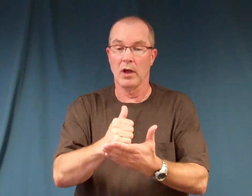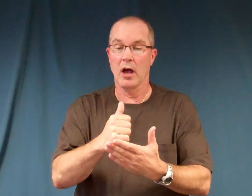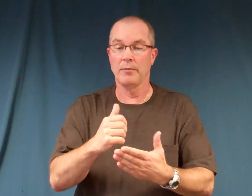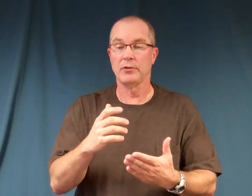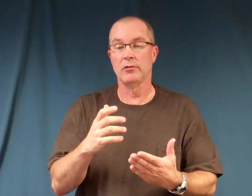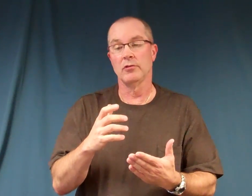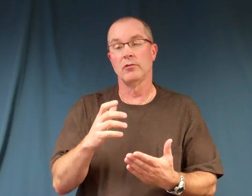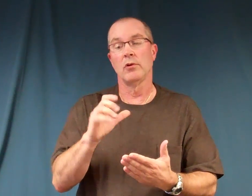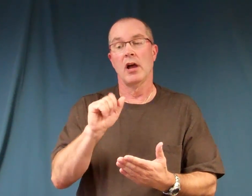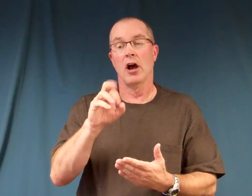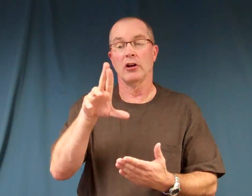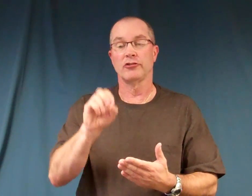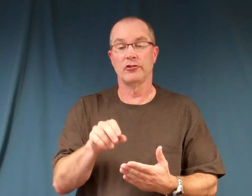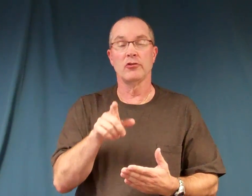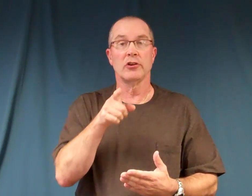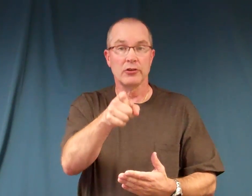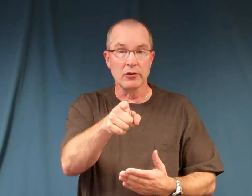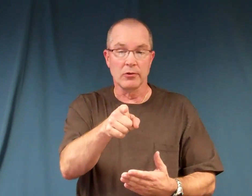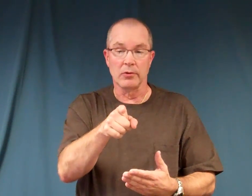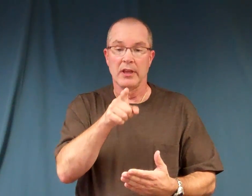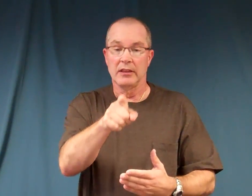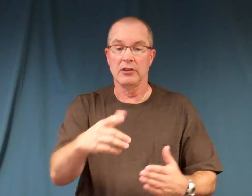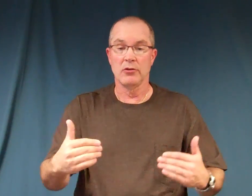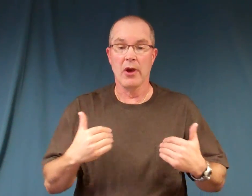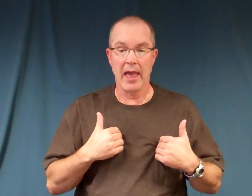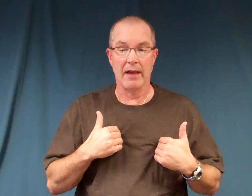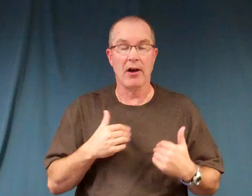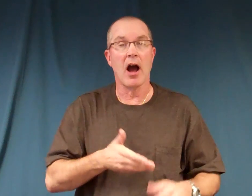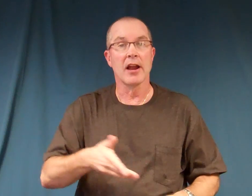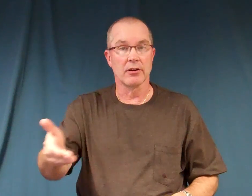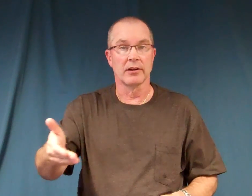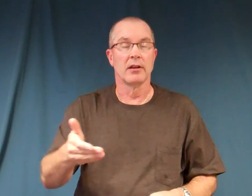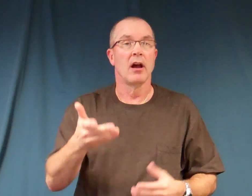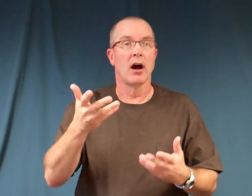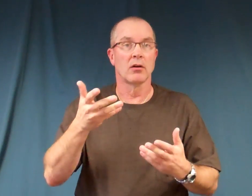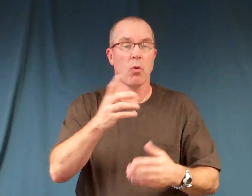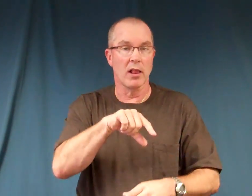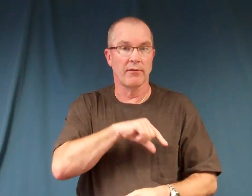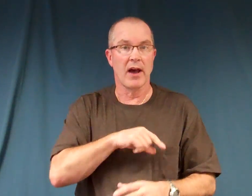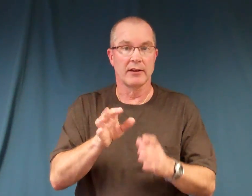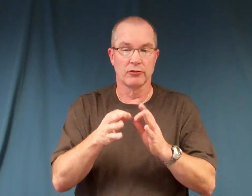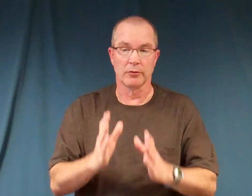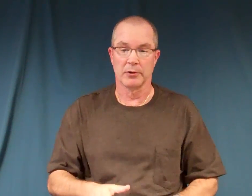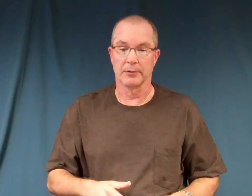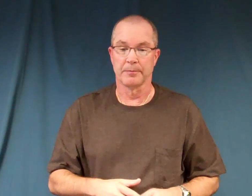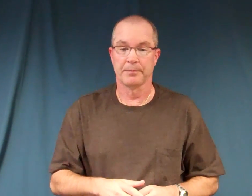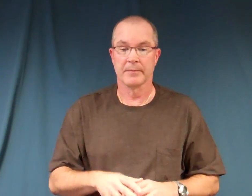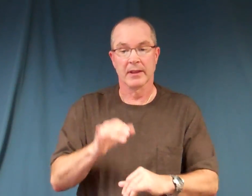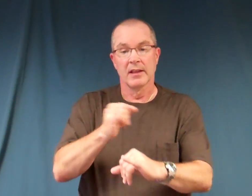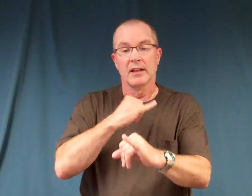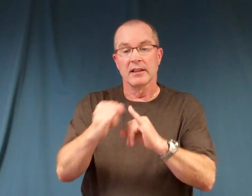will help to assure you that you have hired a qualified interpreter.